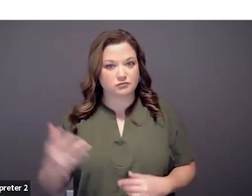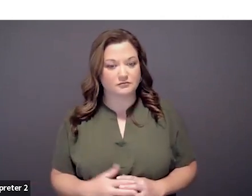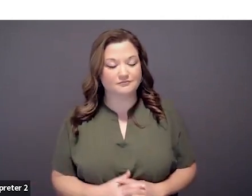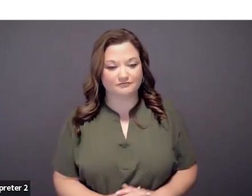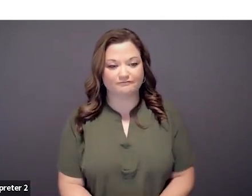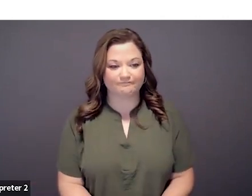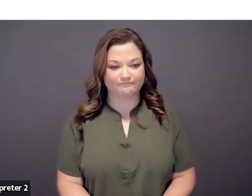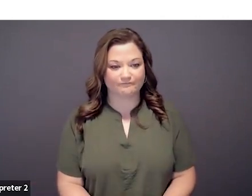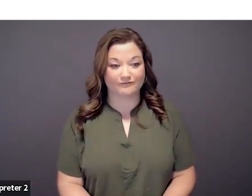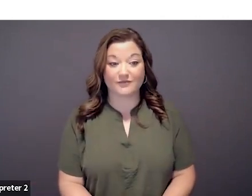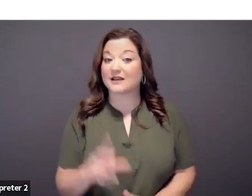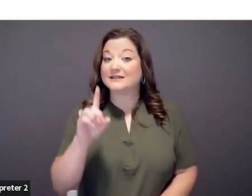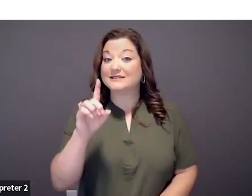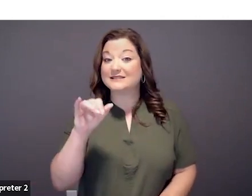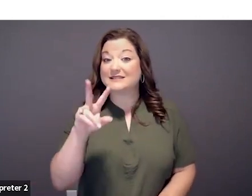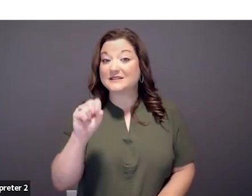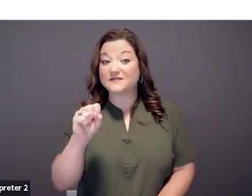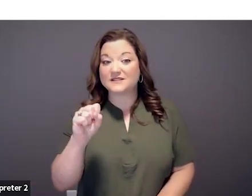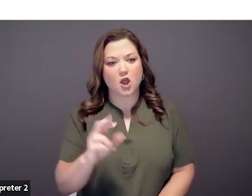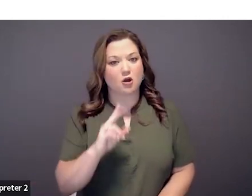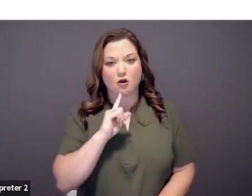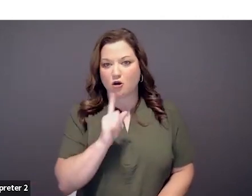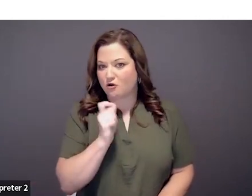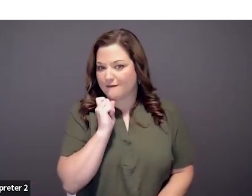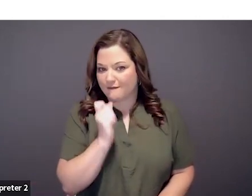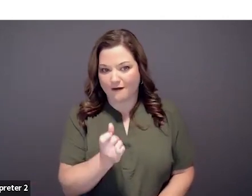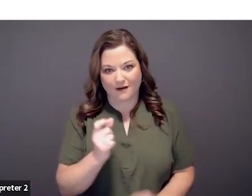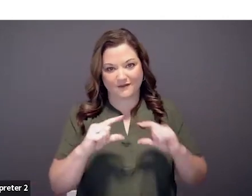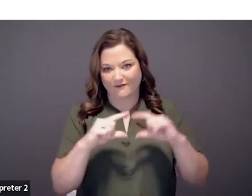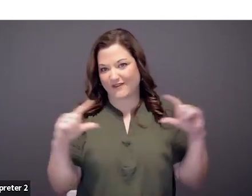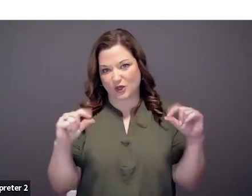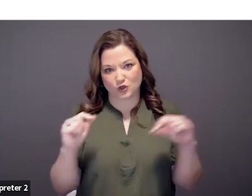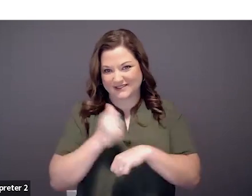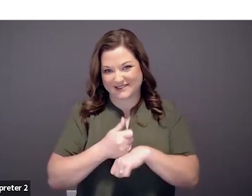Divs are not fieldsets. This was a recurring issue regarding checkboxes